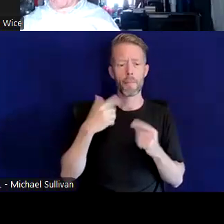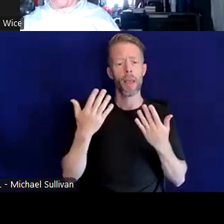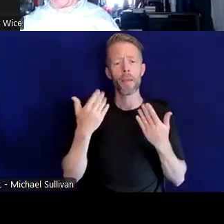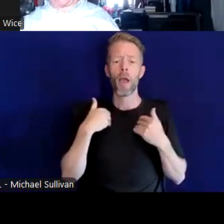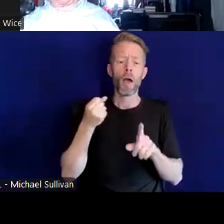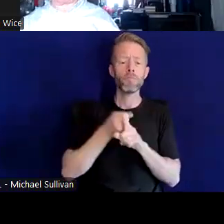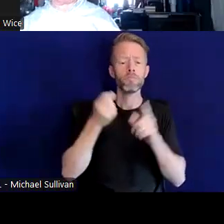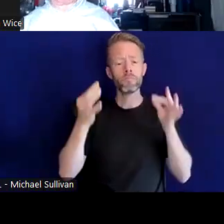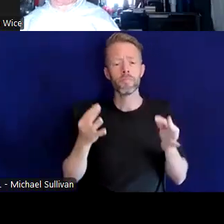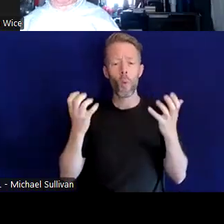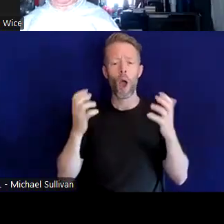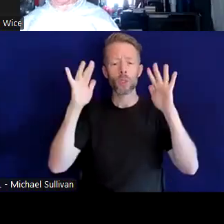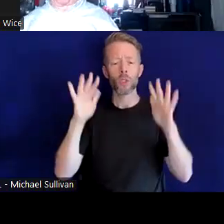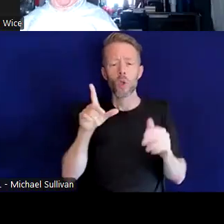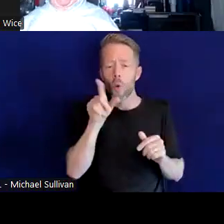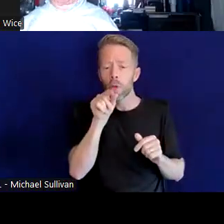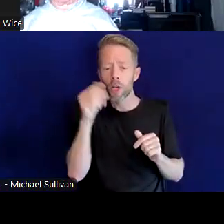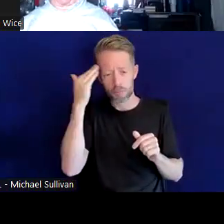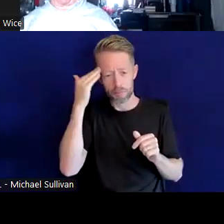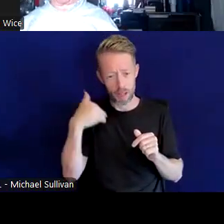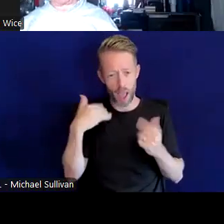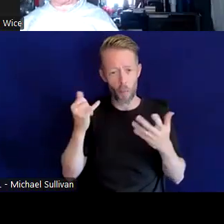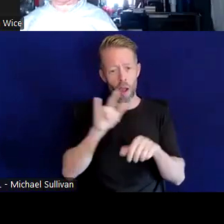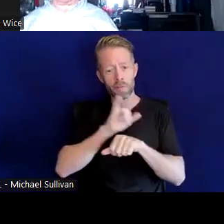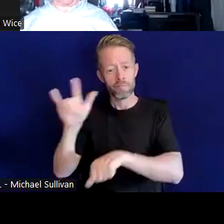snowbird and go to Florida or